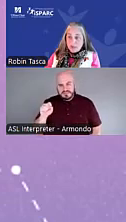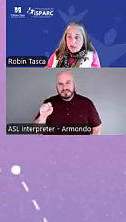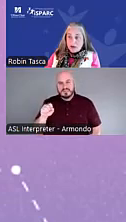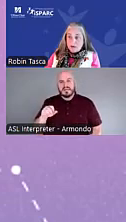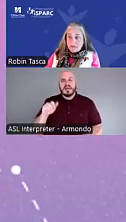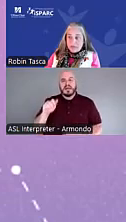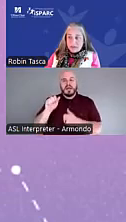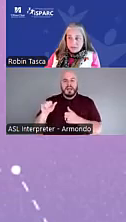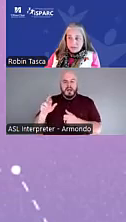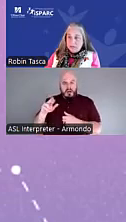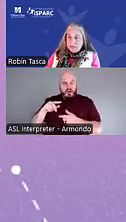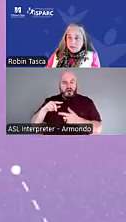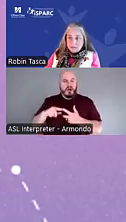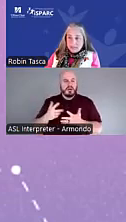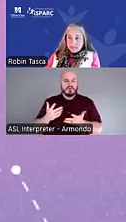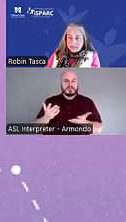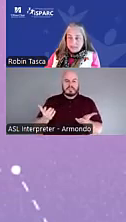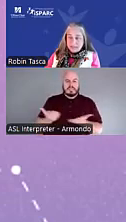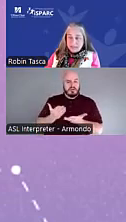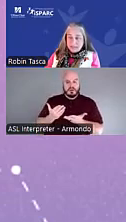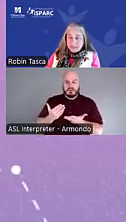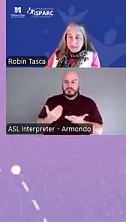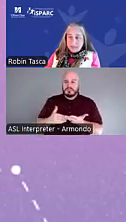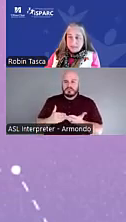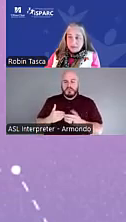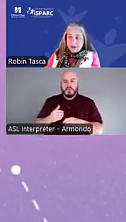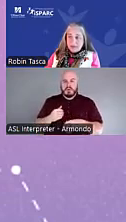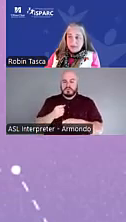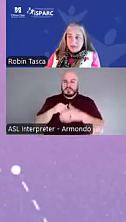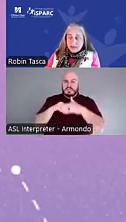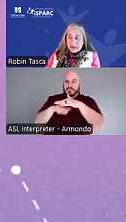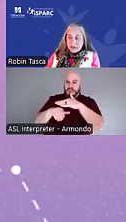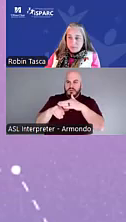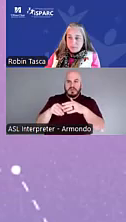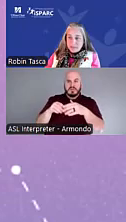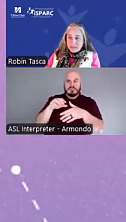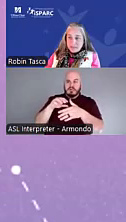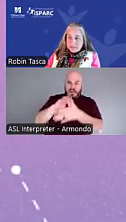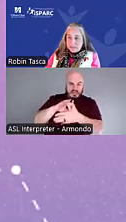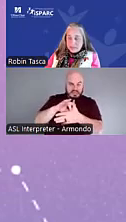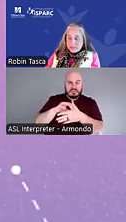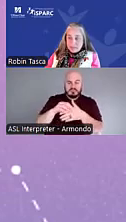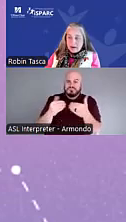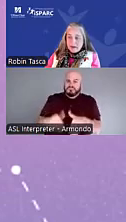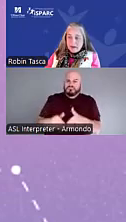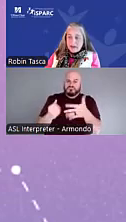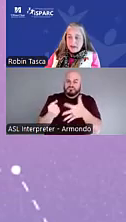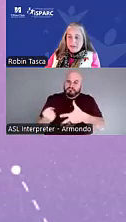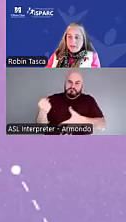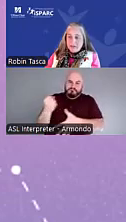we take accessibility and accessible content as imperative.